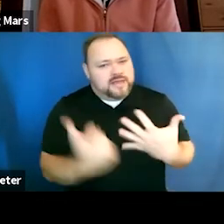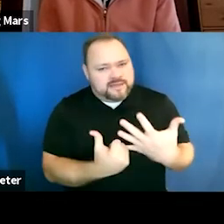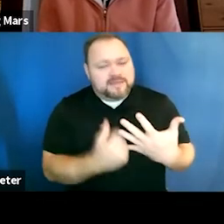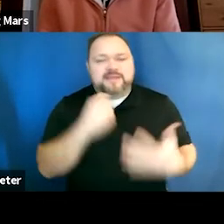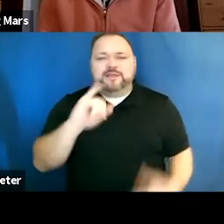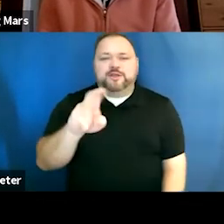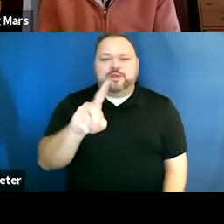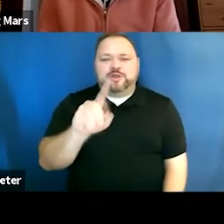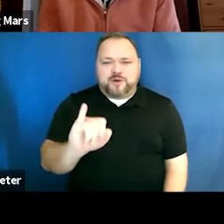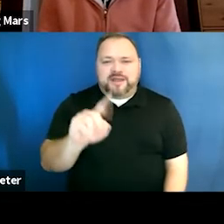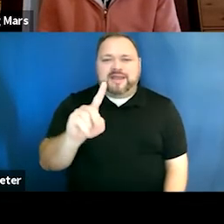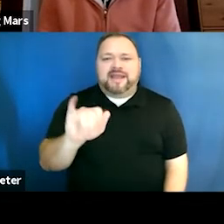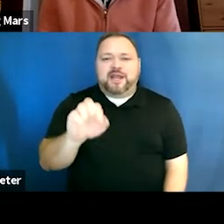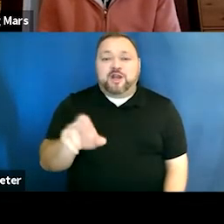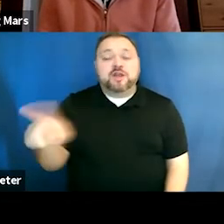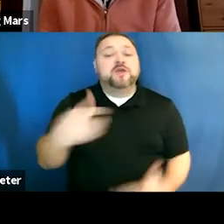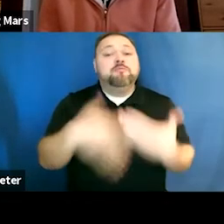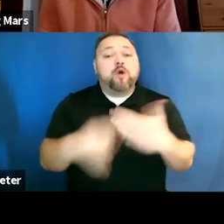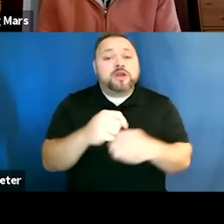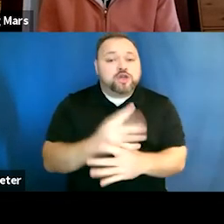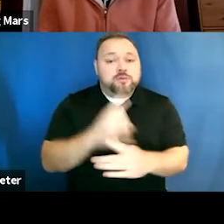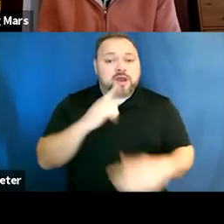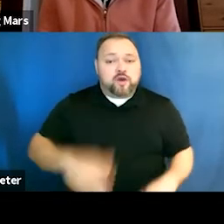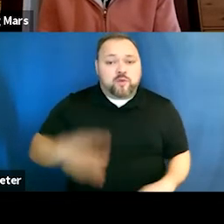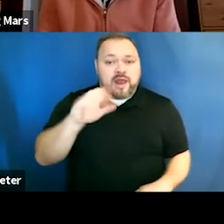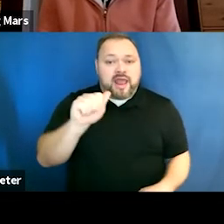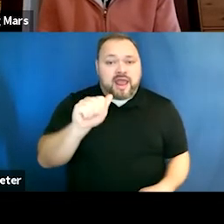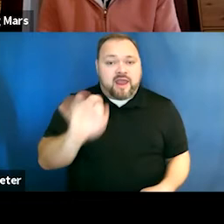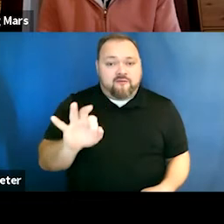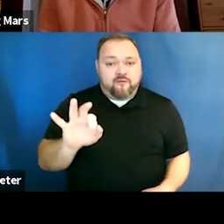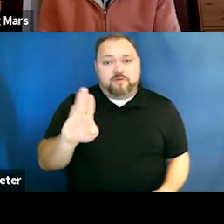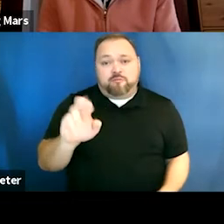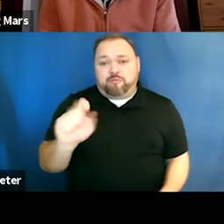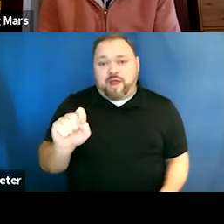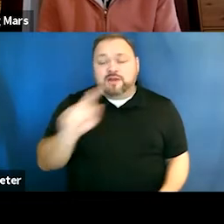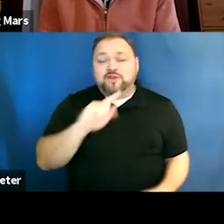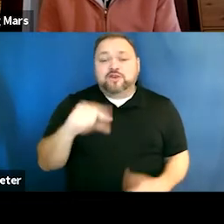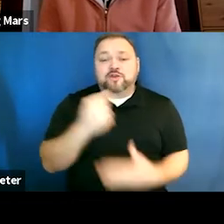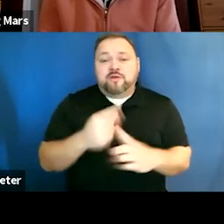Jodi Kinner was born in Germany and raised as an Air Force brat. She graduated from Gallaudet University with